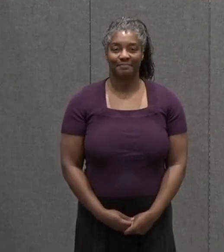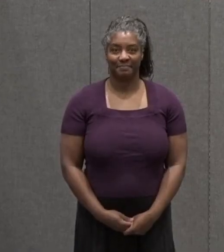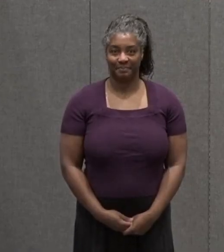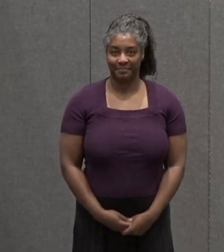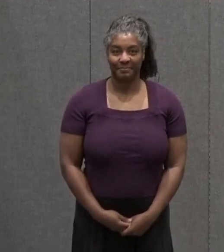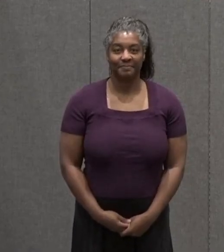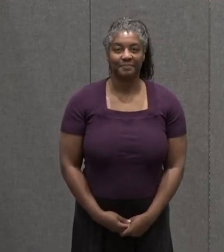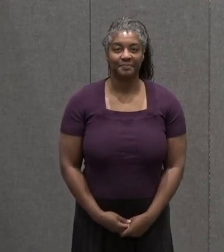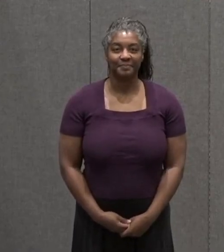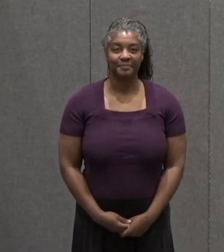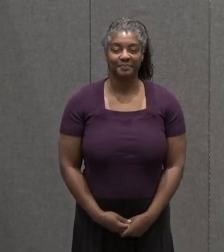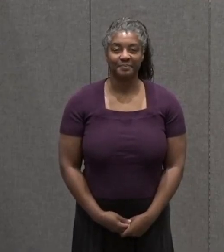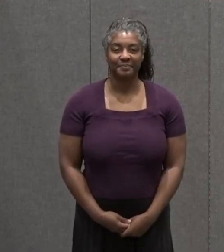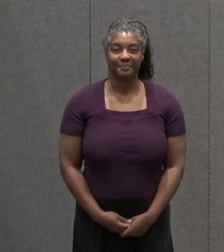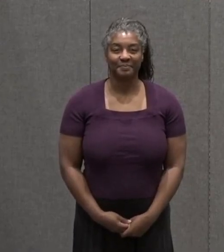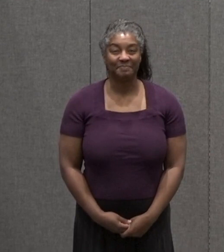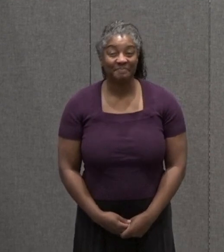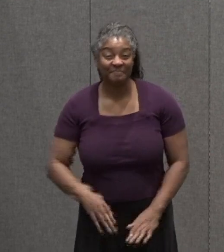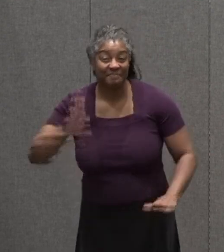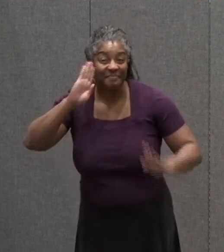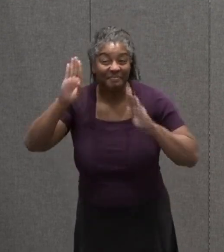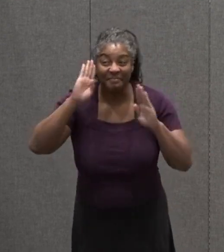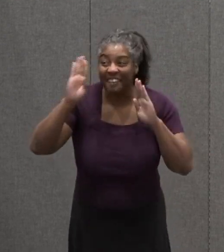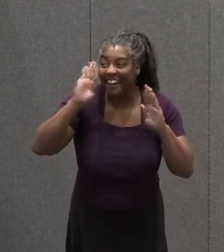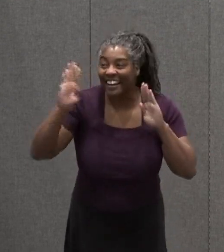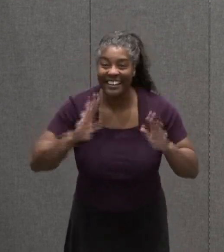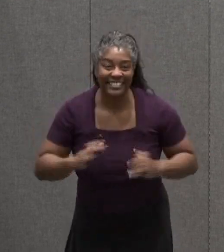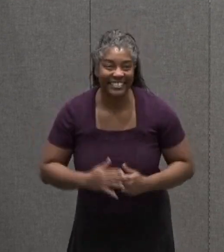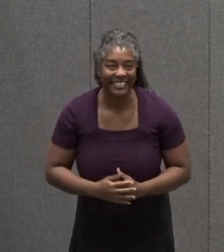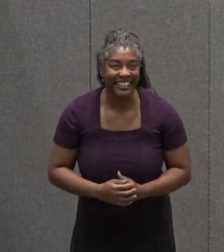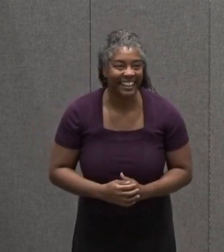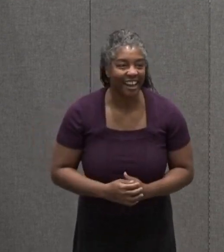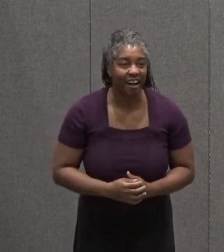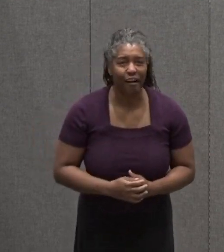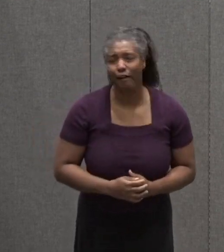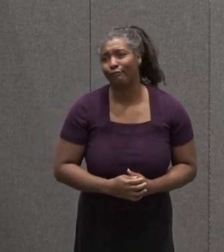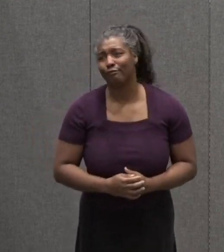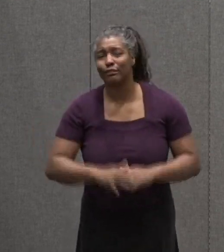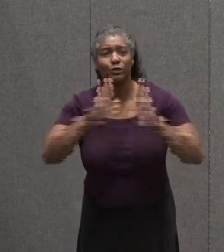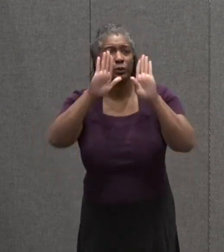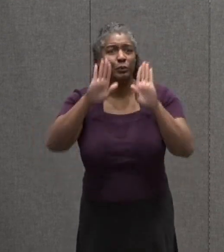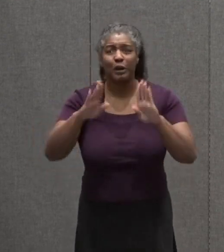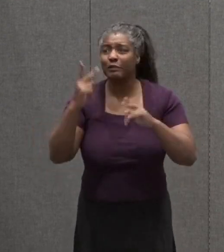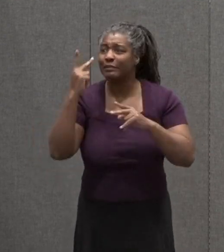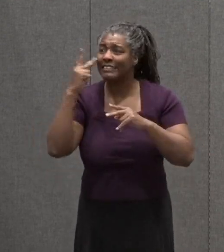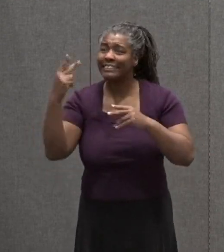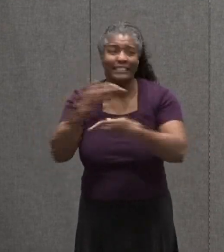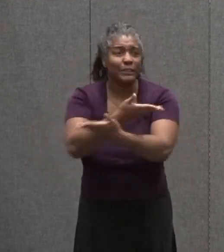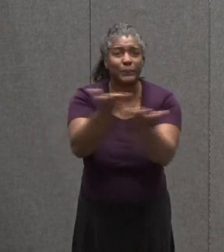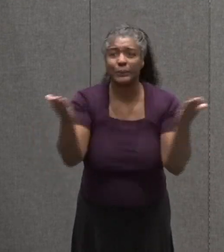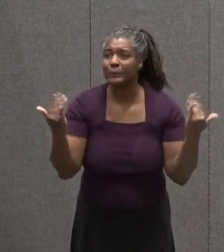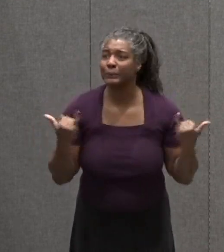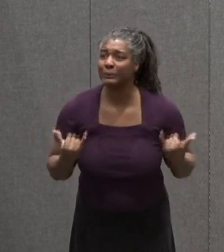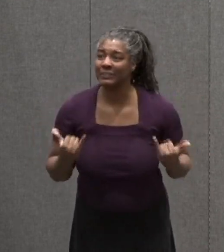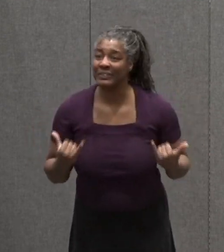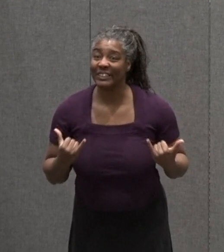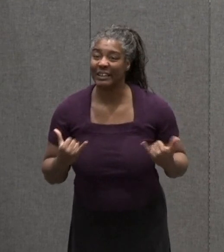[Man] Two, one. Hi, kids. It's so great to see you today. I'm excited that you're joining me.